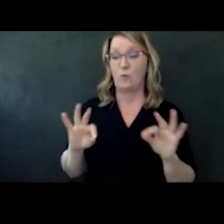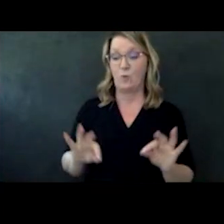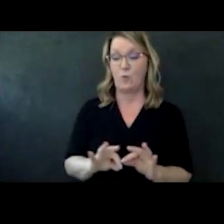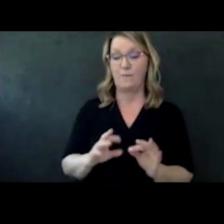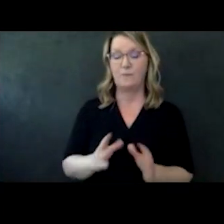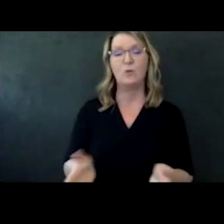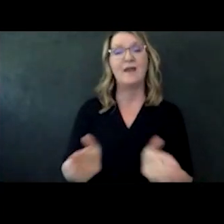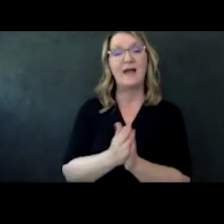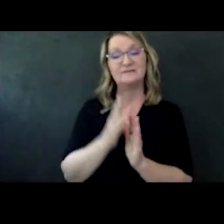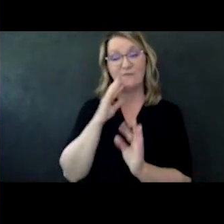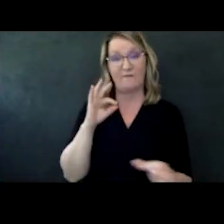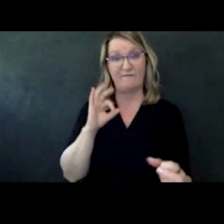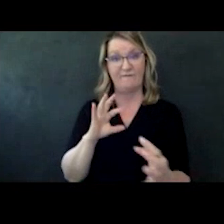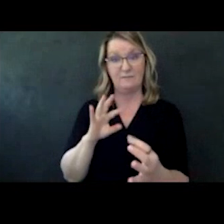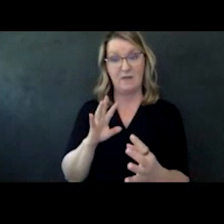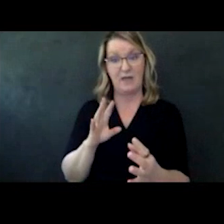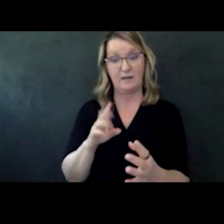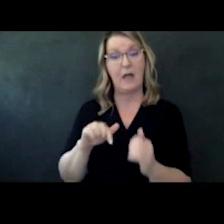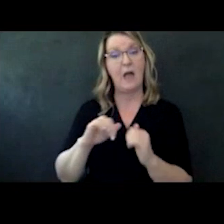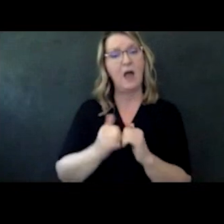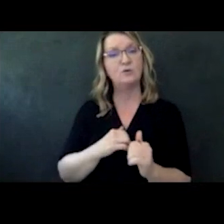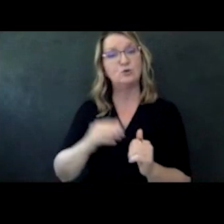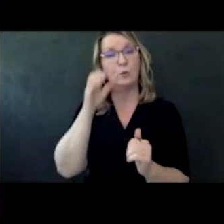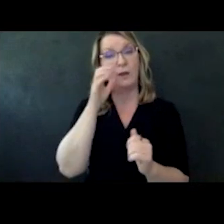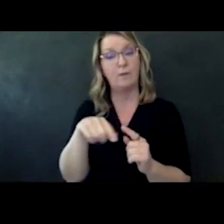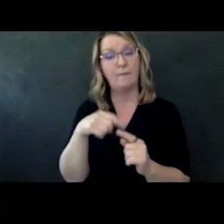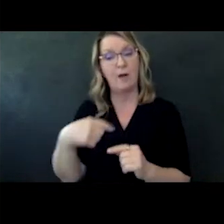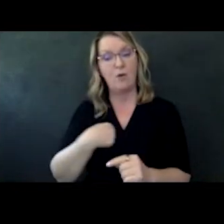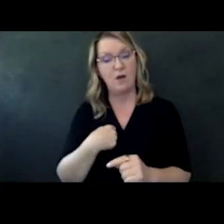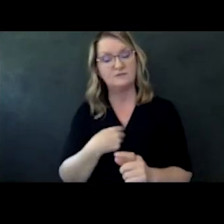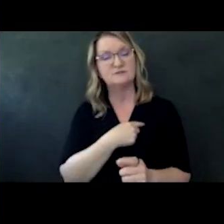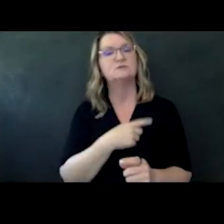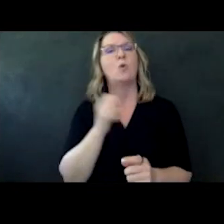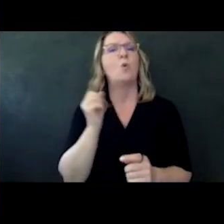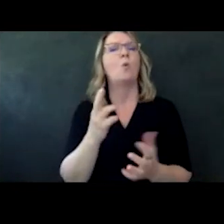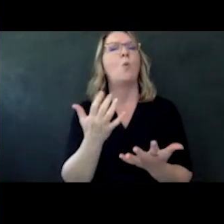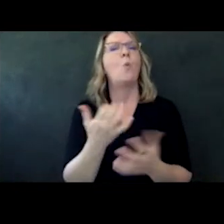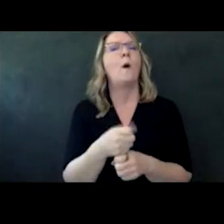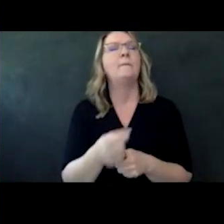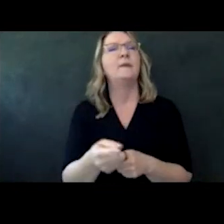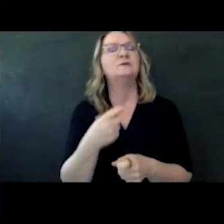feedback. How did you hear about us or what made you want to join our project. From there, you